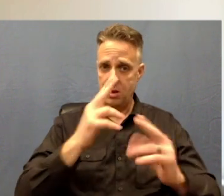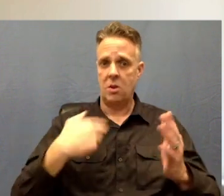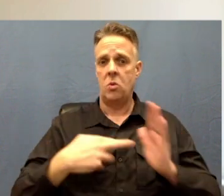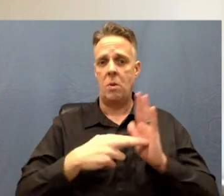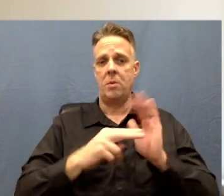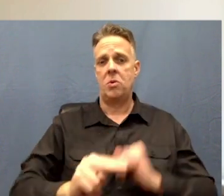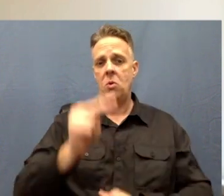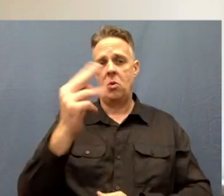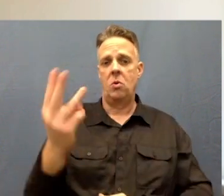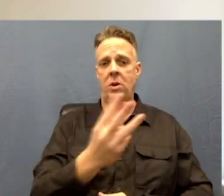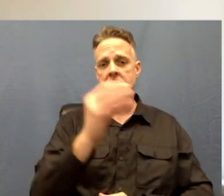OREGON IN THE U.S. CONGRESS, AND